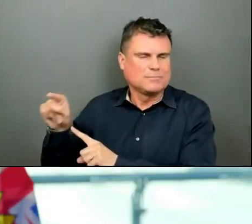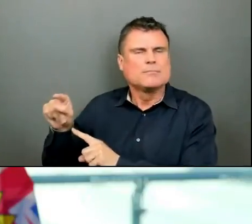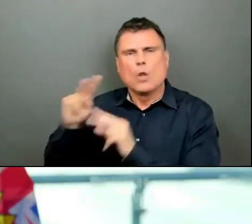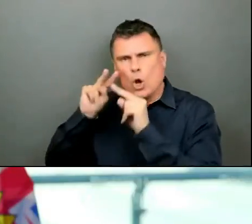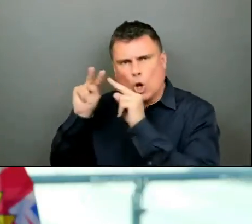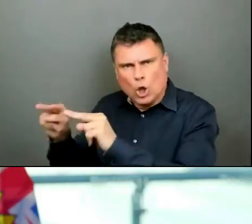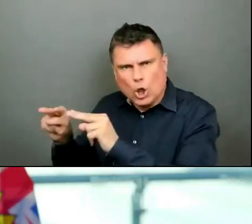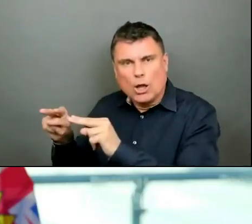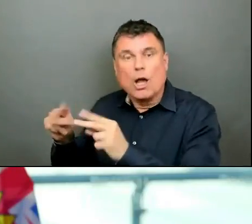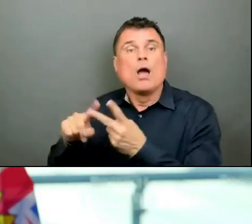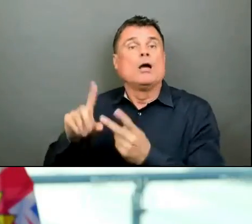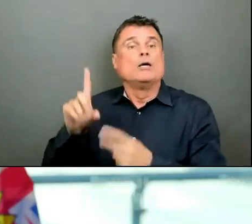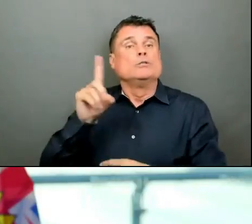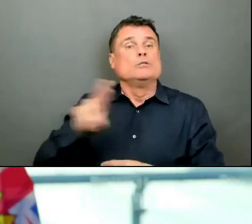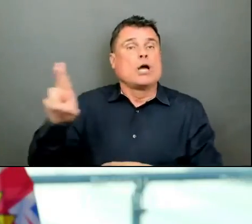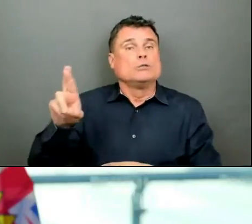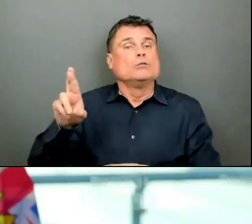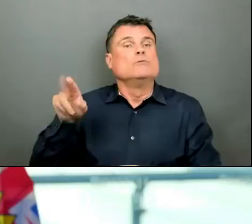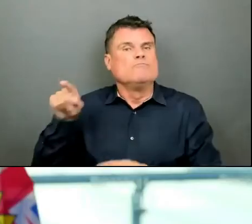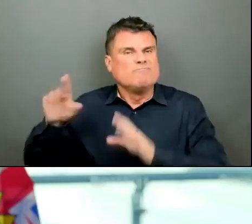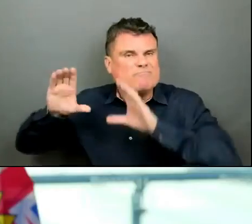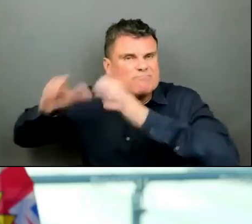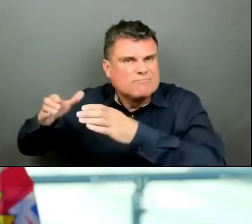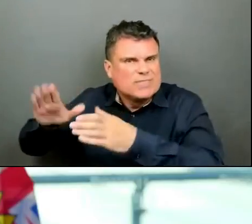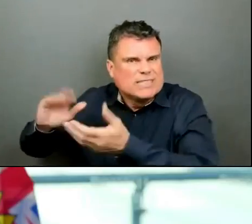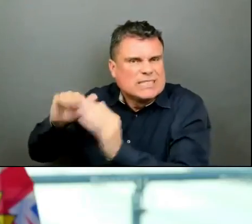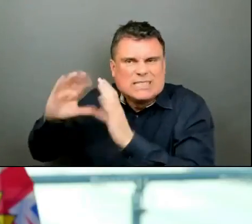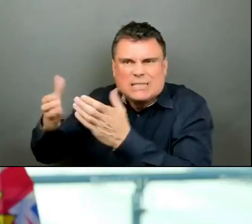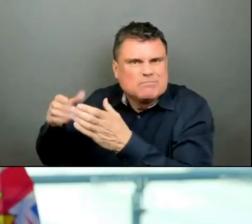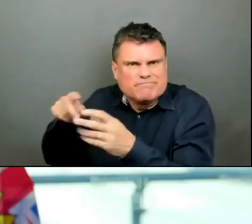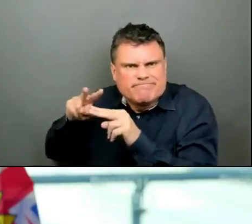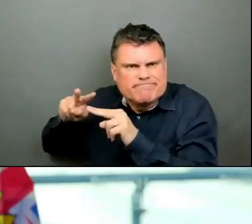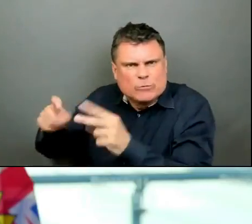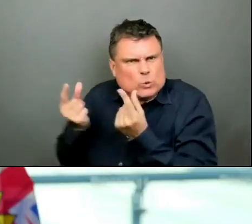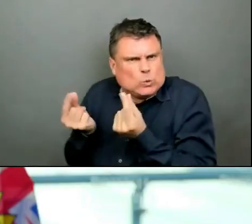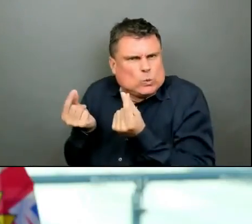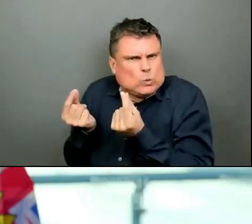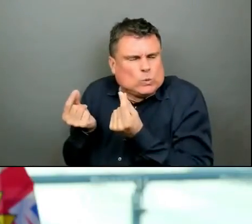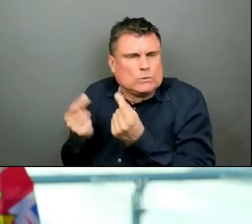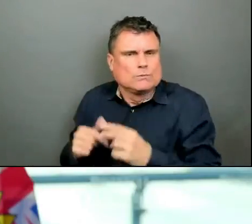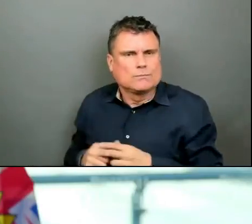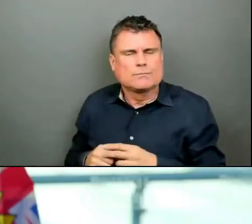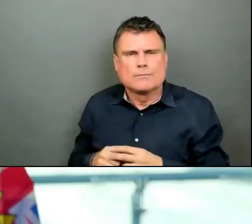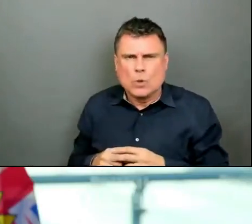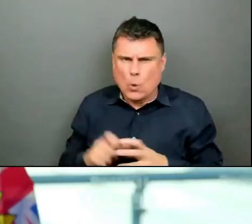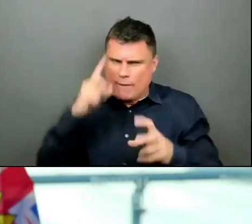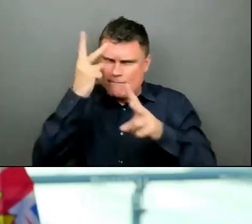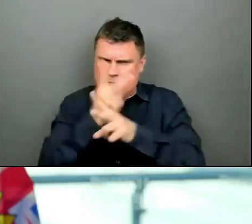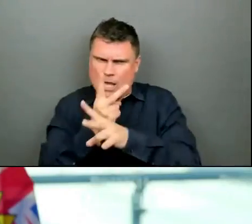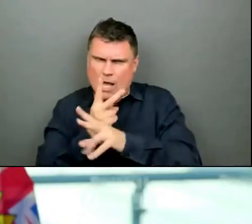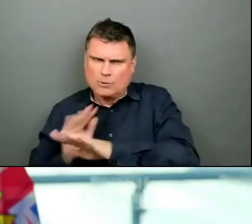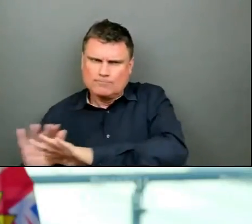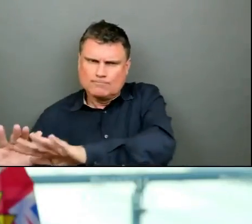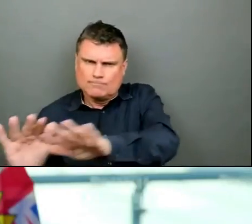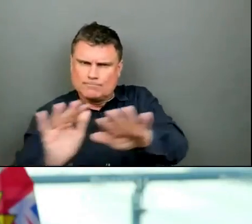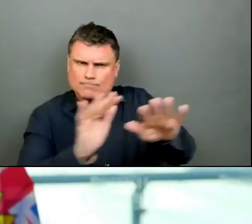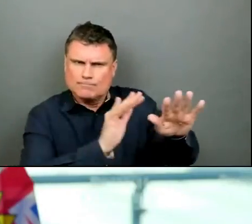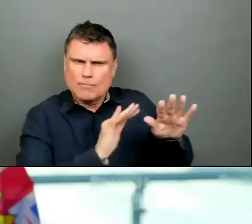with his team, with all of the labs in BC to understand how we can best use both the screening tests, but